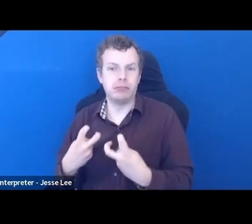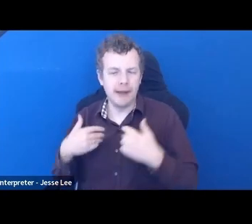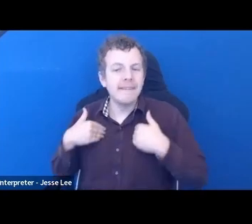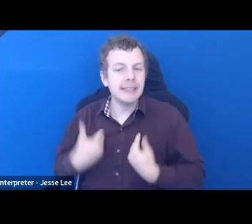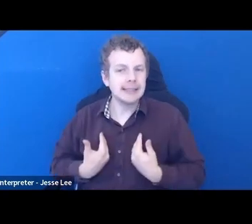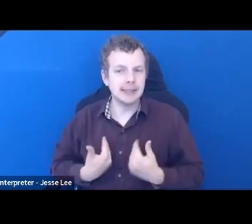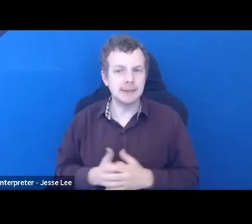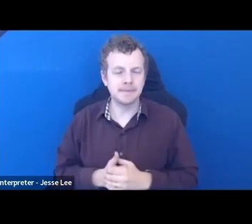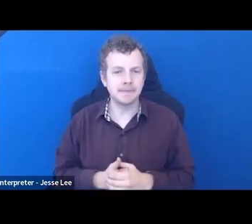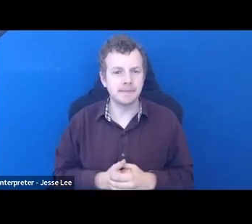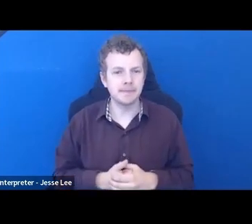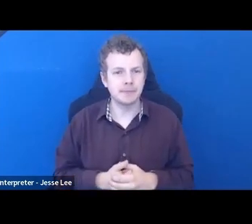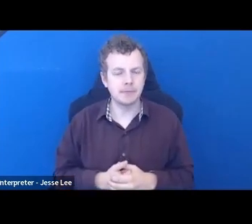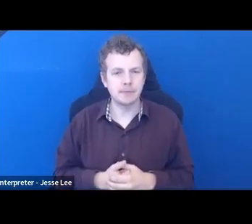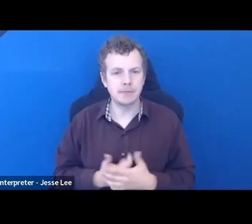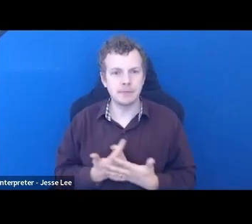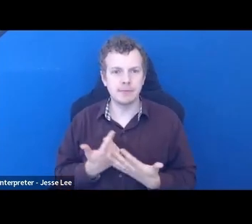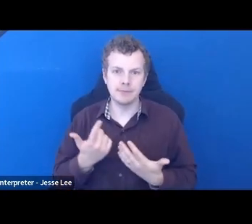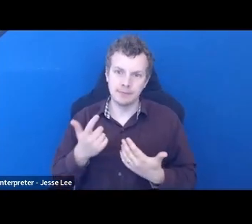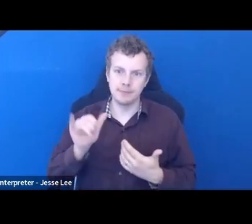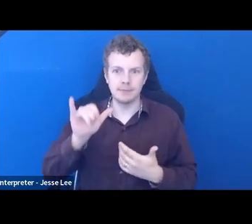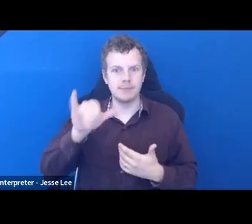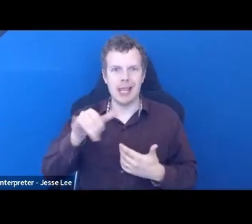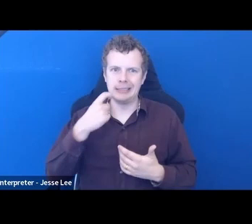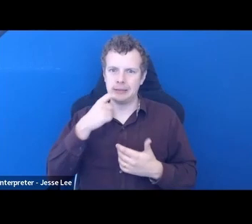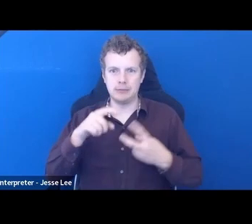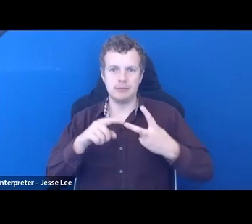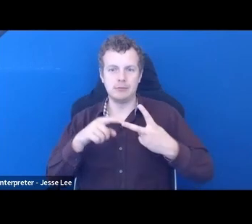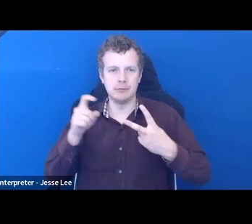So listening effort is - kind of goes hand in hand with that.